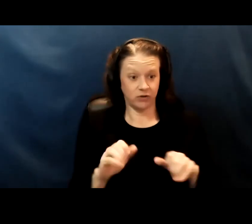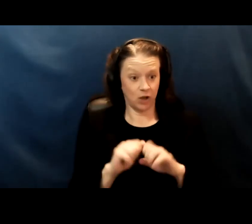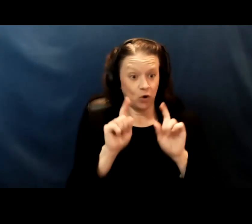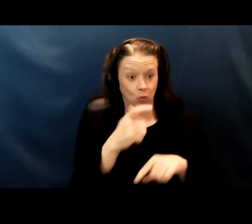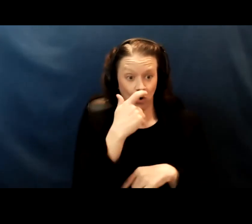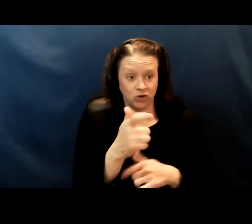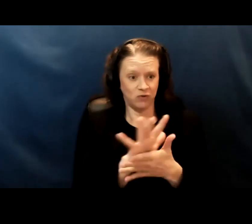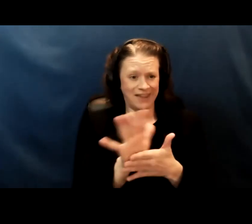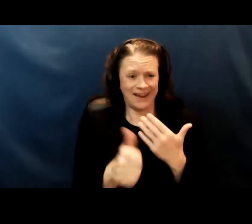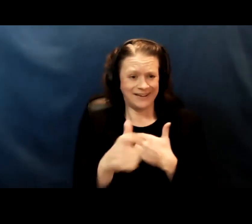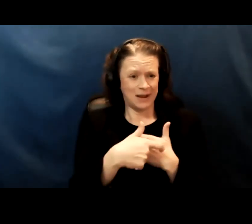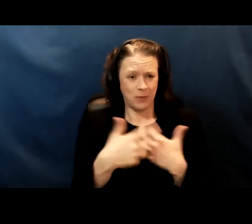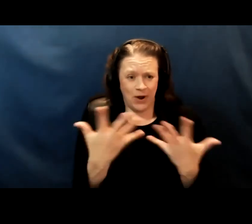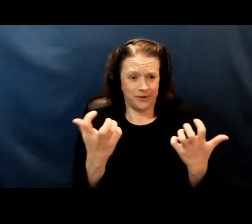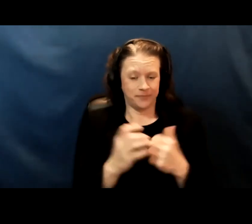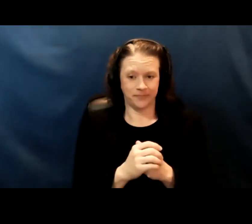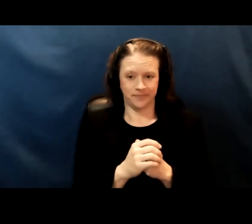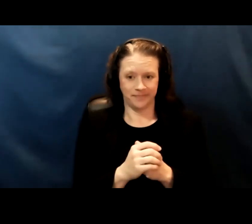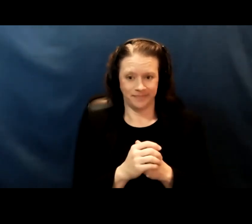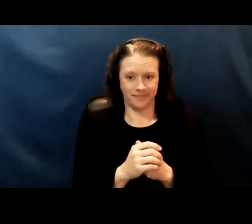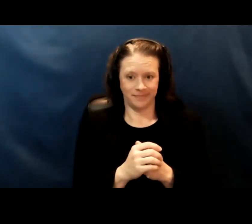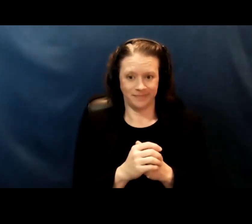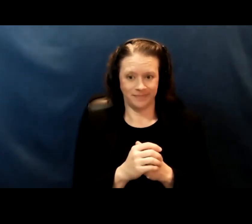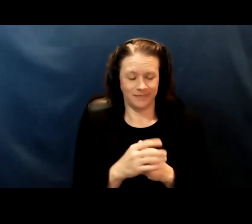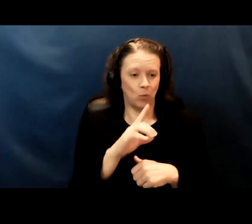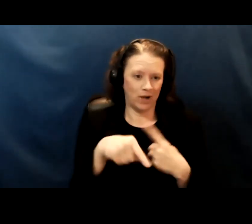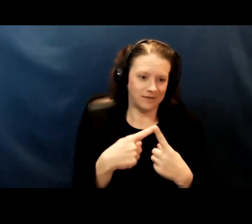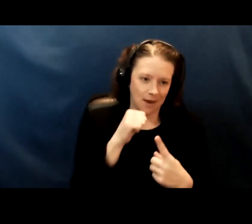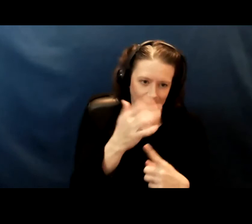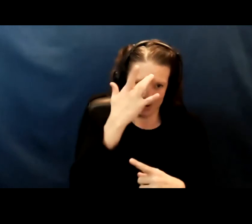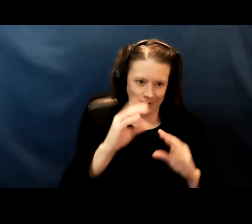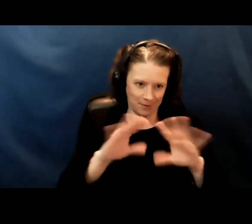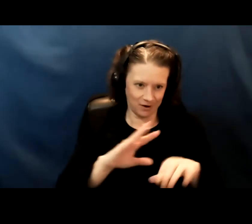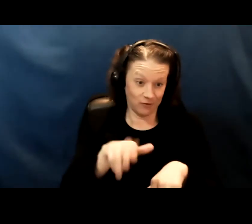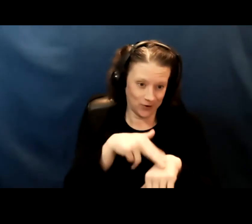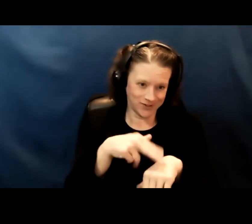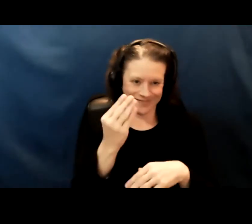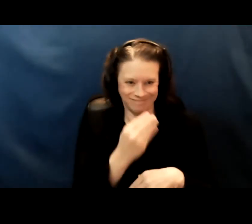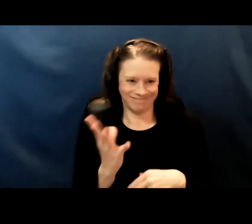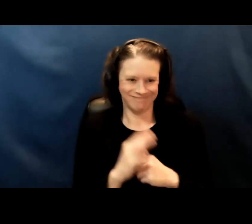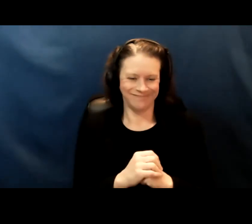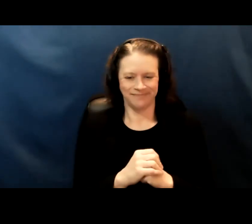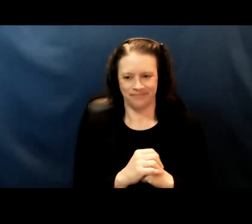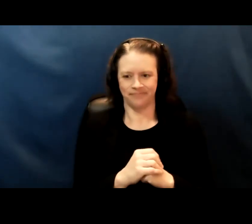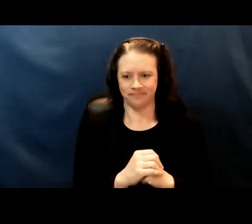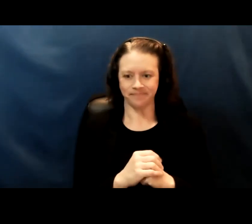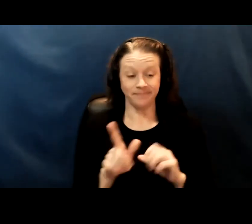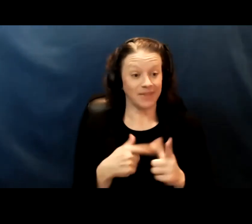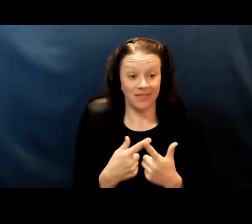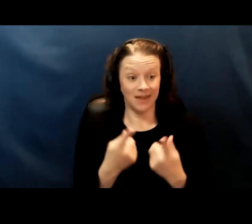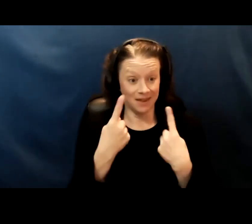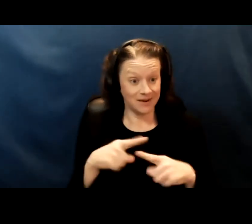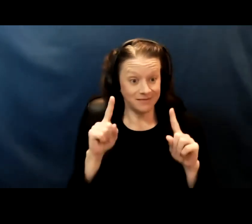So now I can go see a movie anytime I want to. When it's not